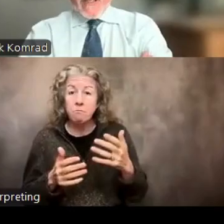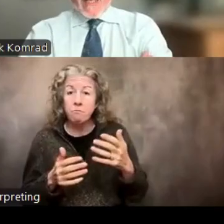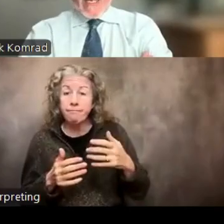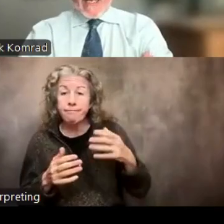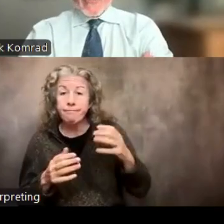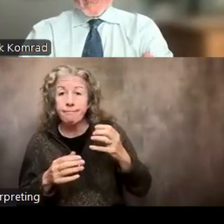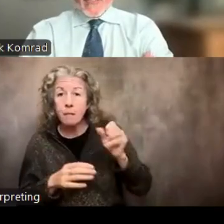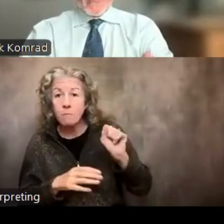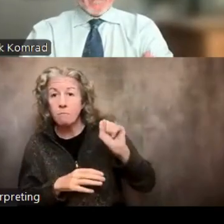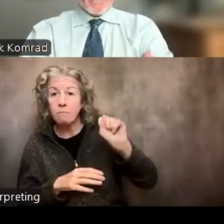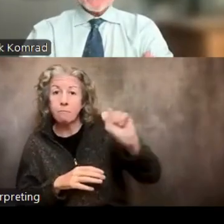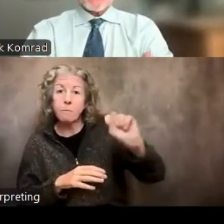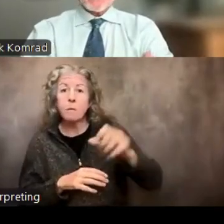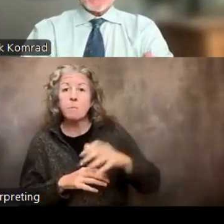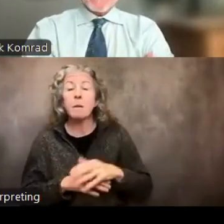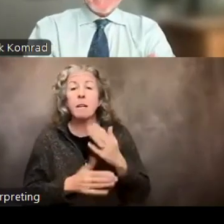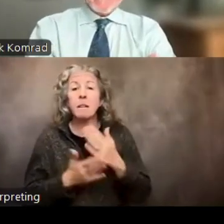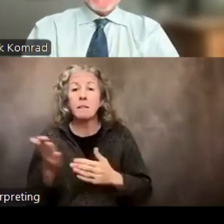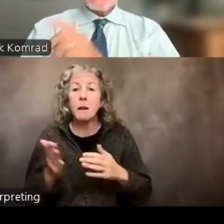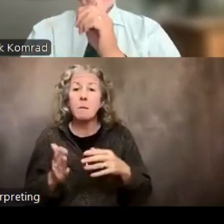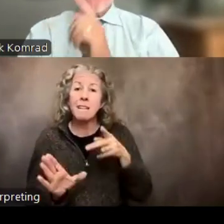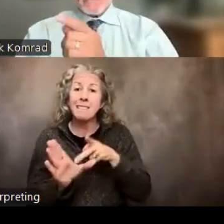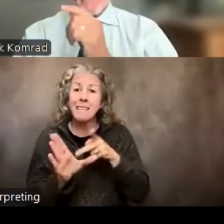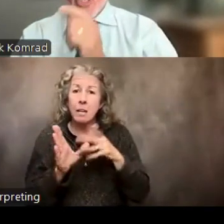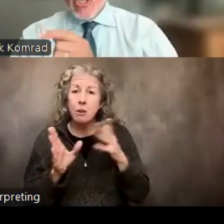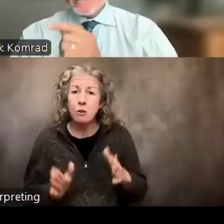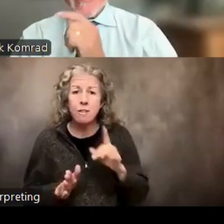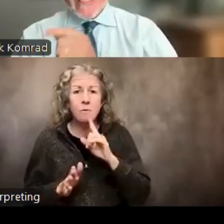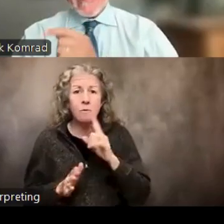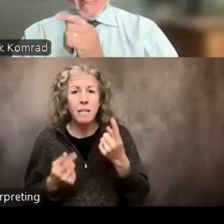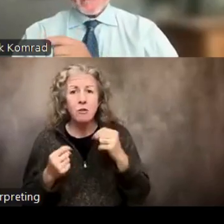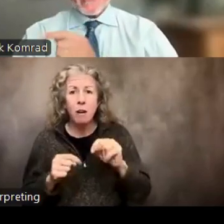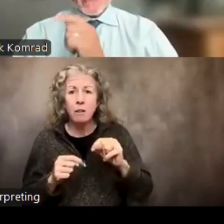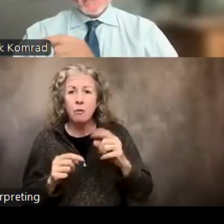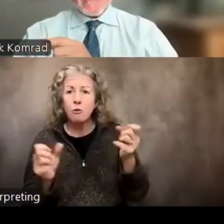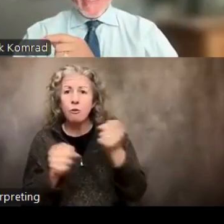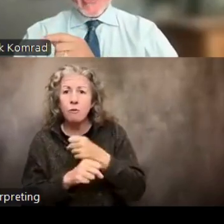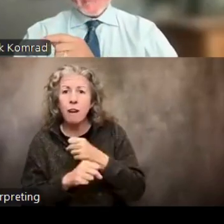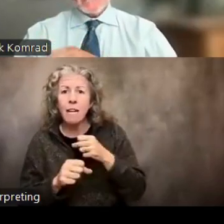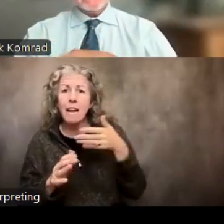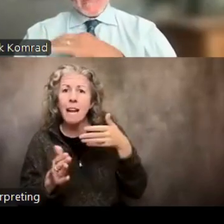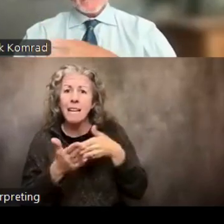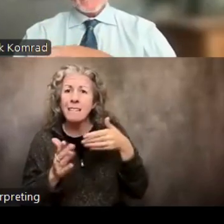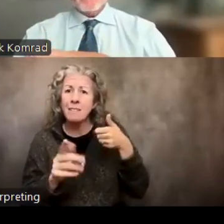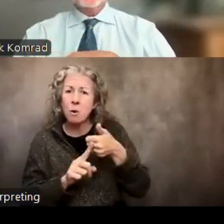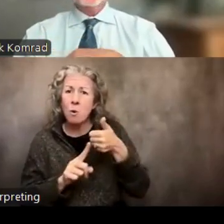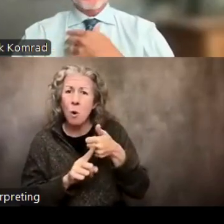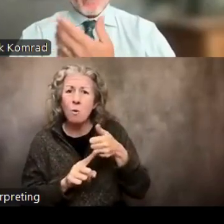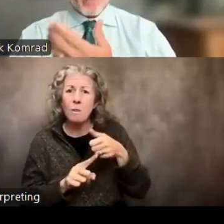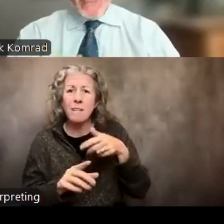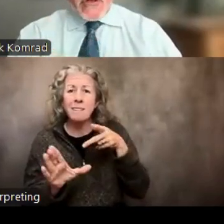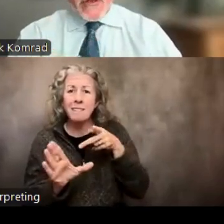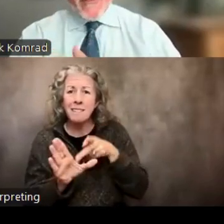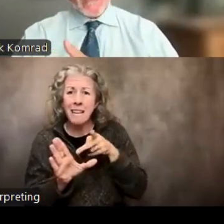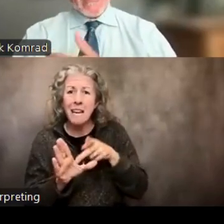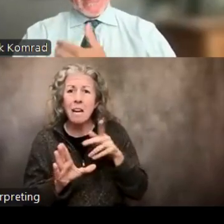psychiatrists that are really pushing hard against their very own psychiatric association that has actually been supportive and